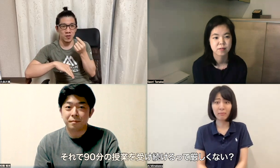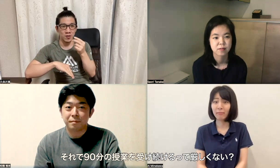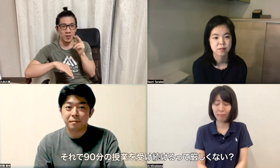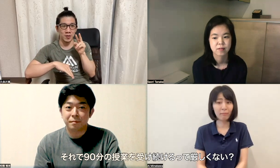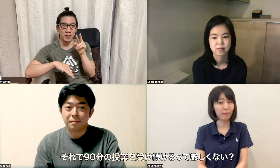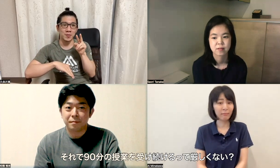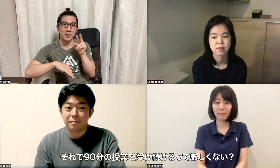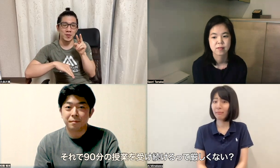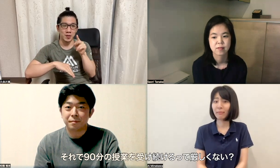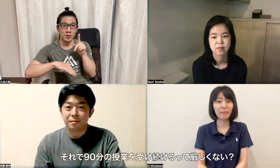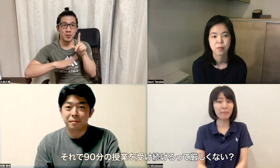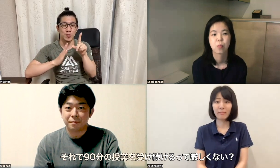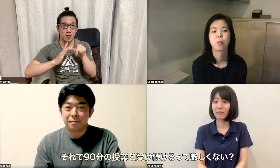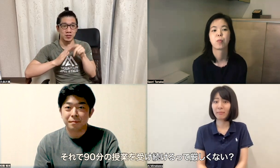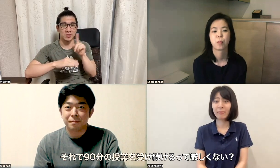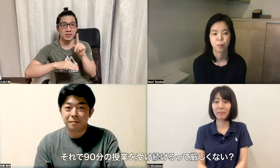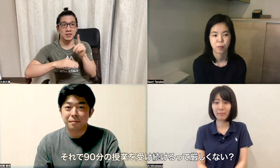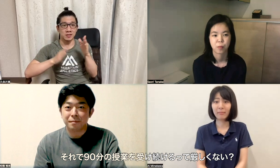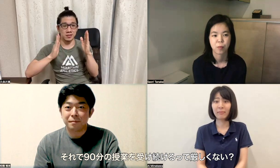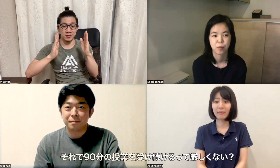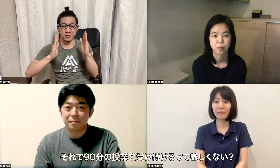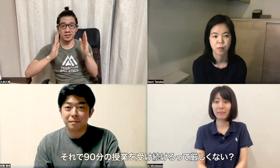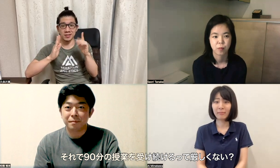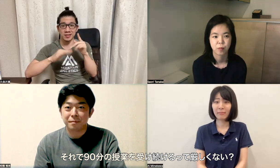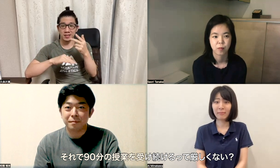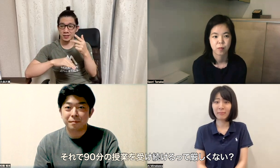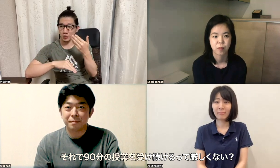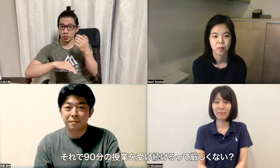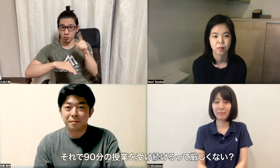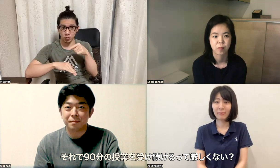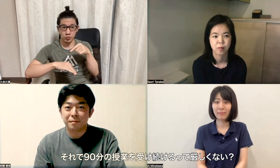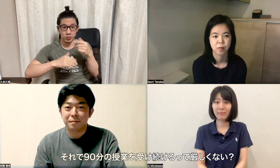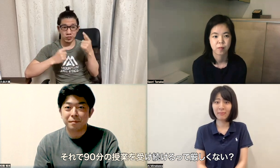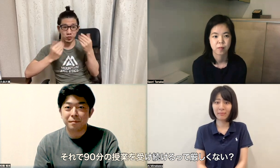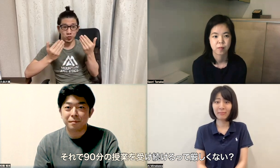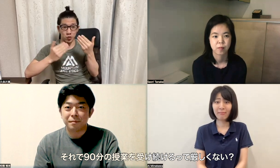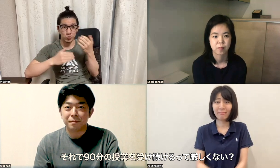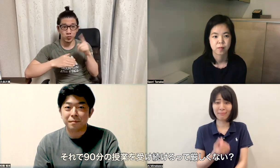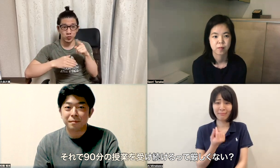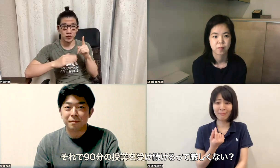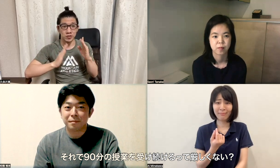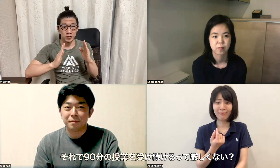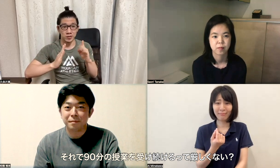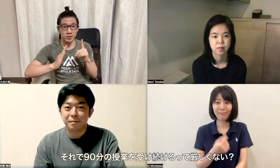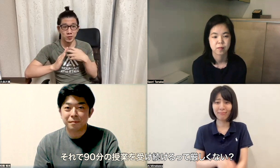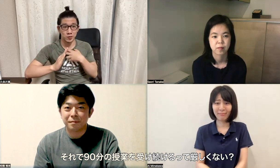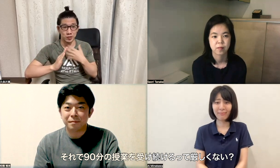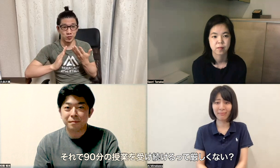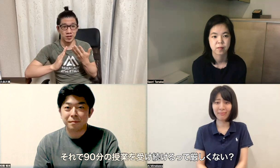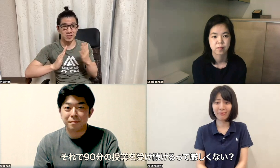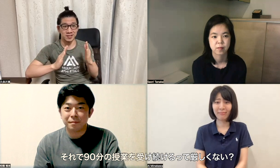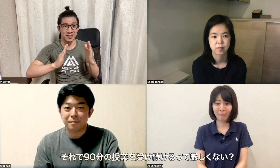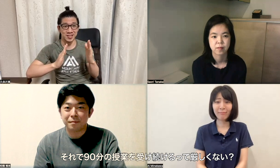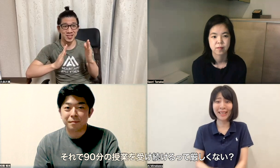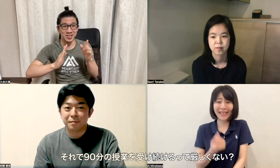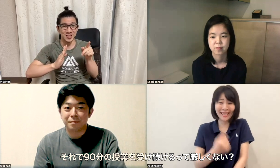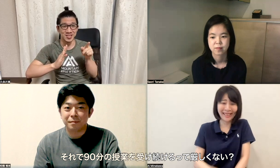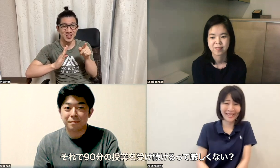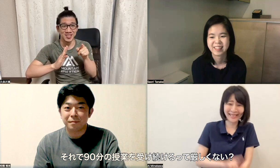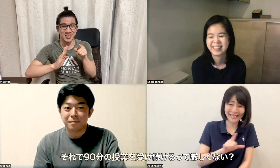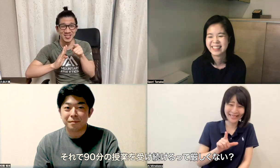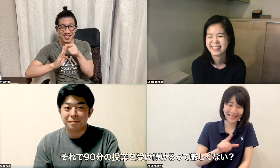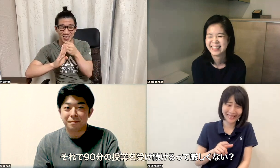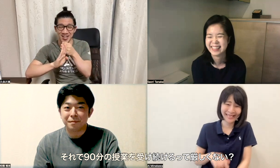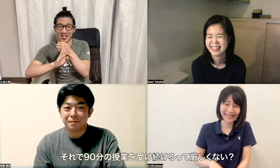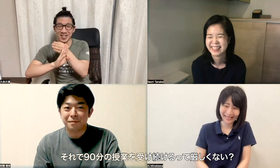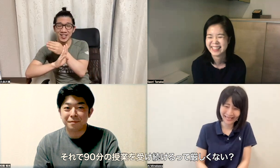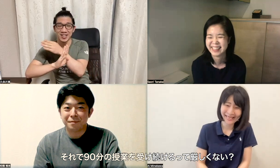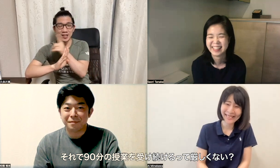Wasn’t it too tough to keep watching ASL for 90 minutes?